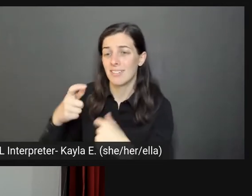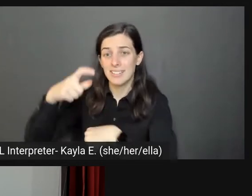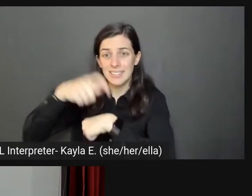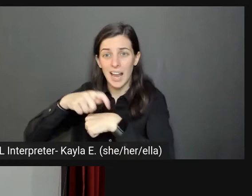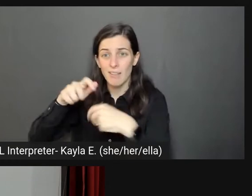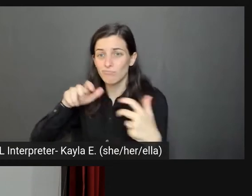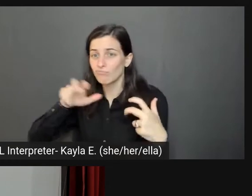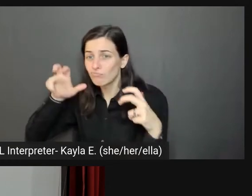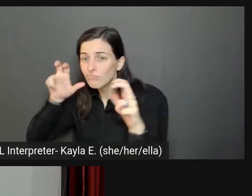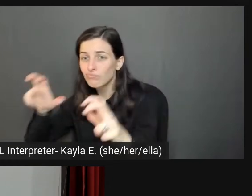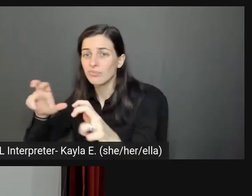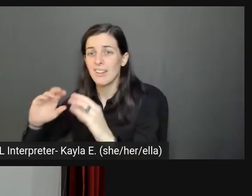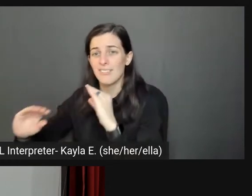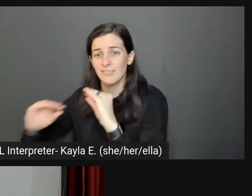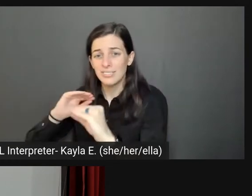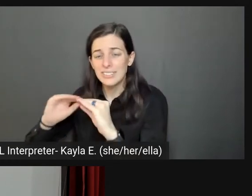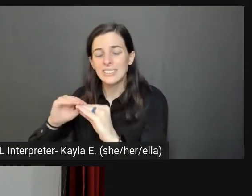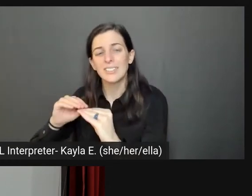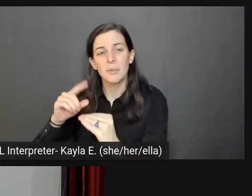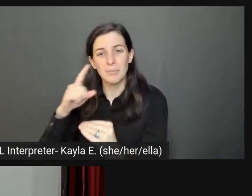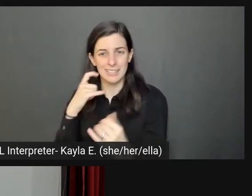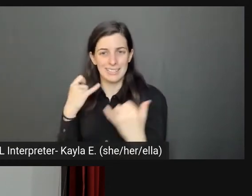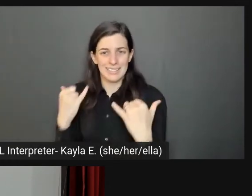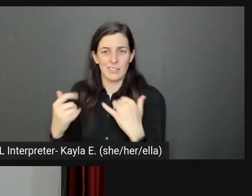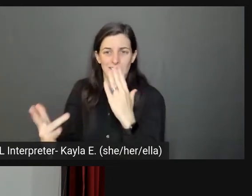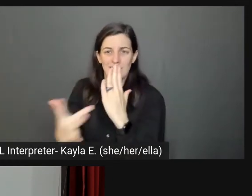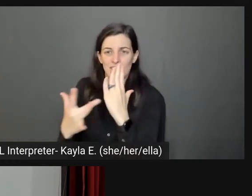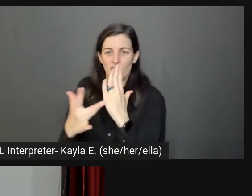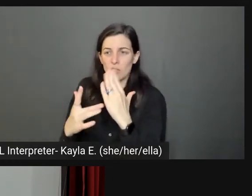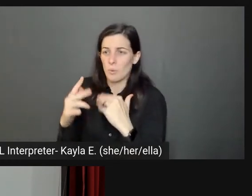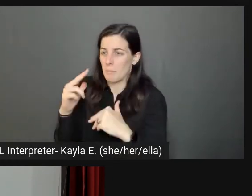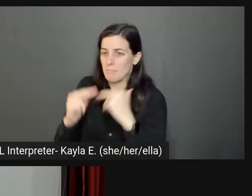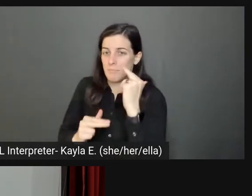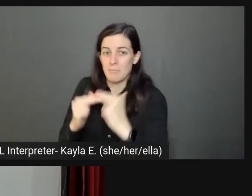because of the way technology today is built. That's what we've found. We haven't told any one of our clients, you have